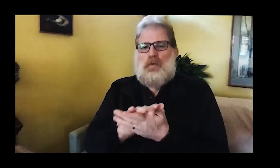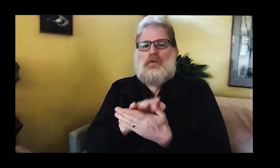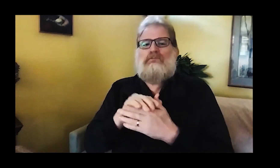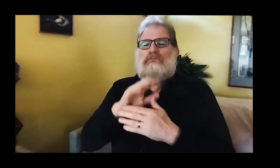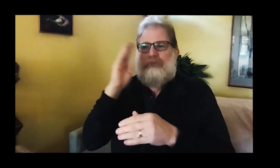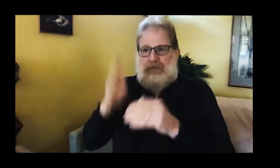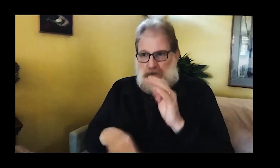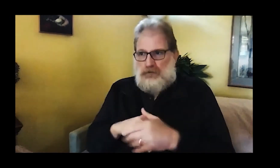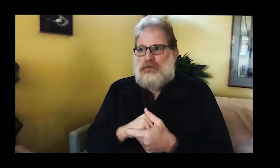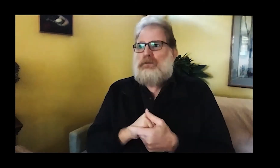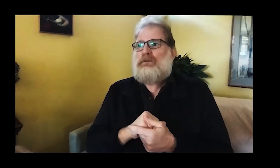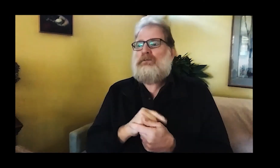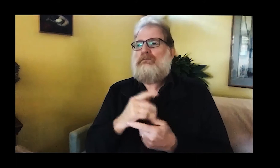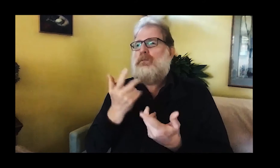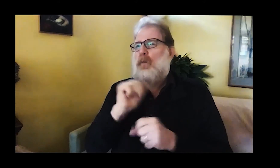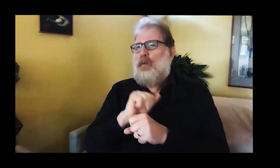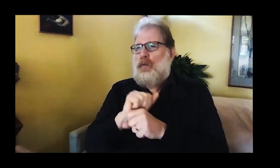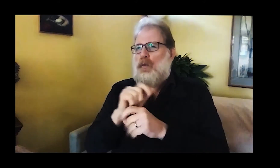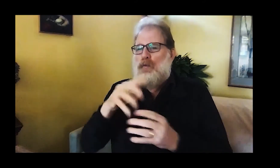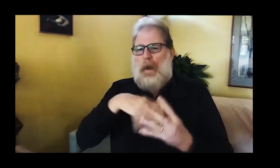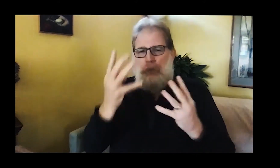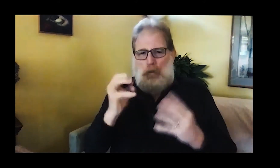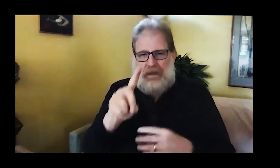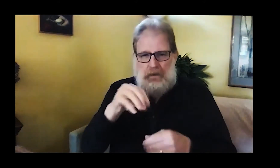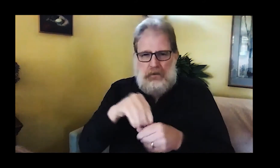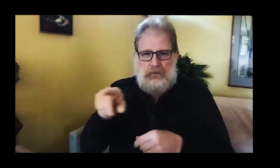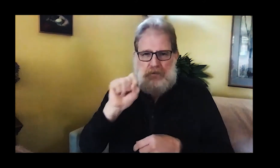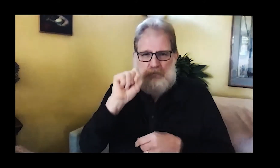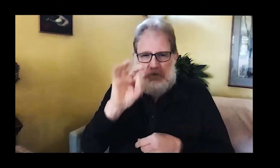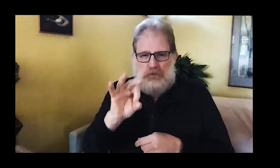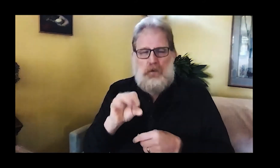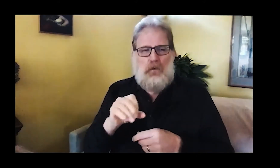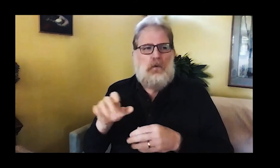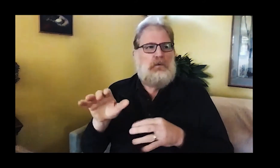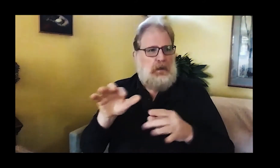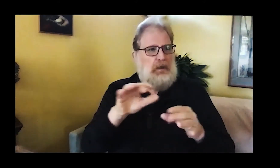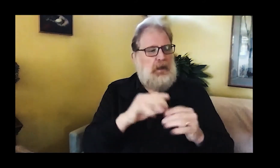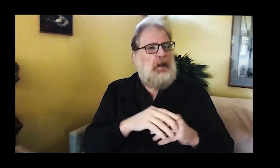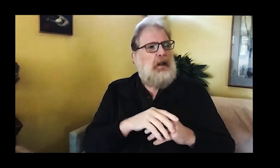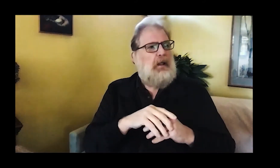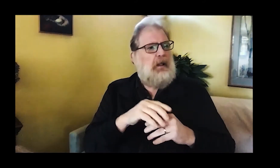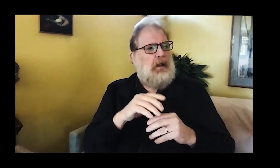I finished up. I was working at Rainbow's End in San Francisco and doing this and that